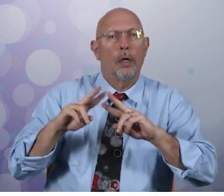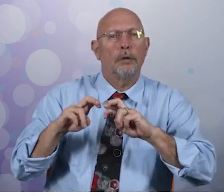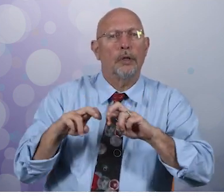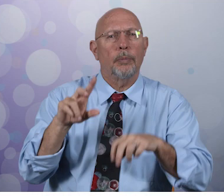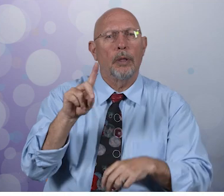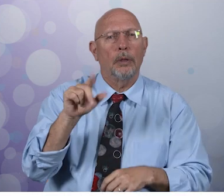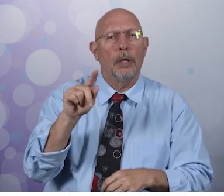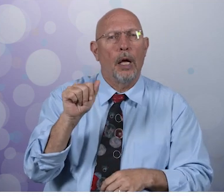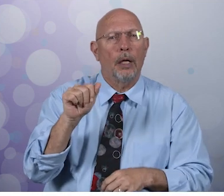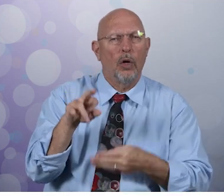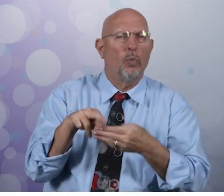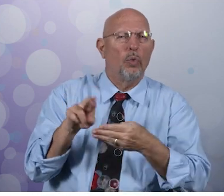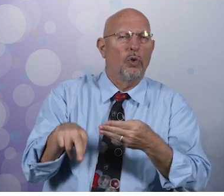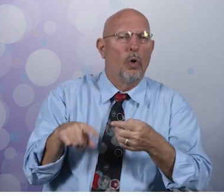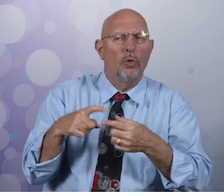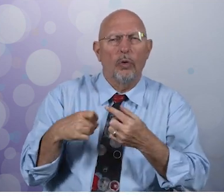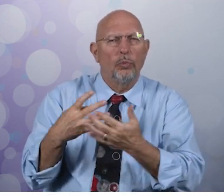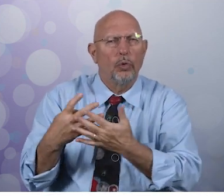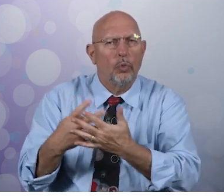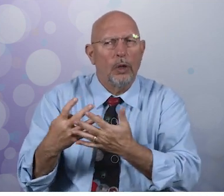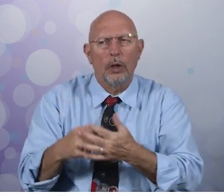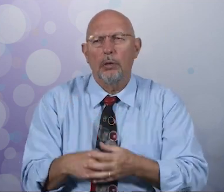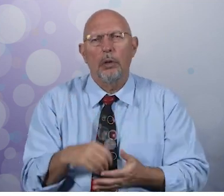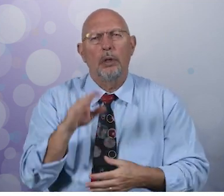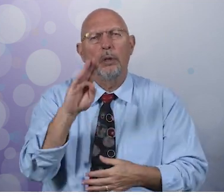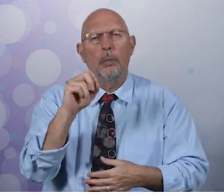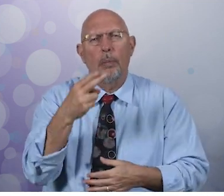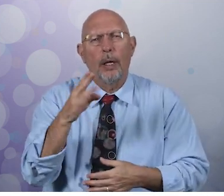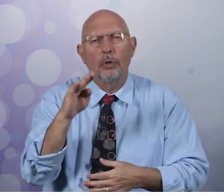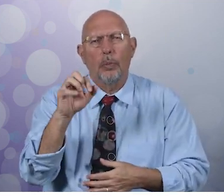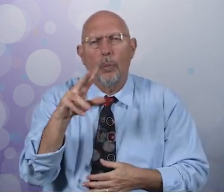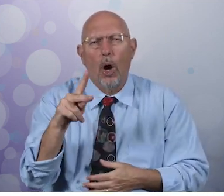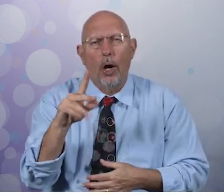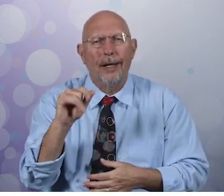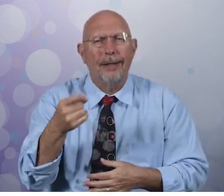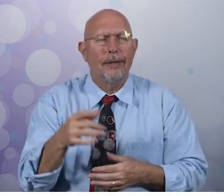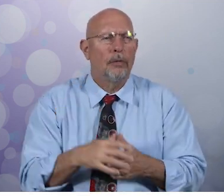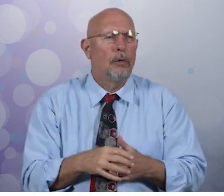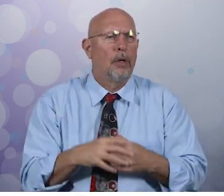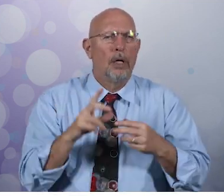or results from screening, benchmarking, and diagnostic assessments that the student may